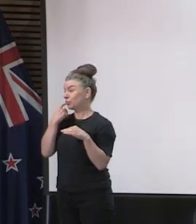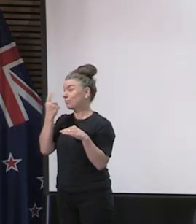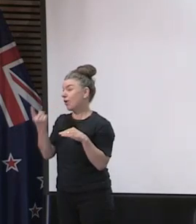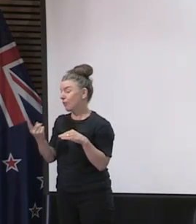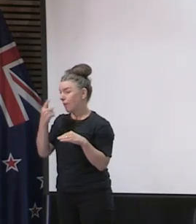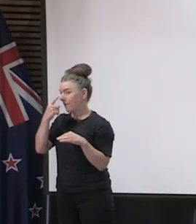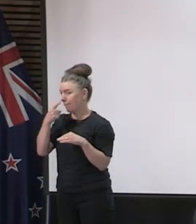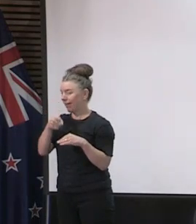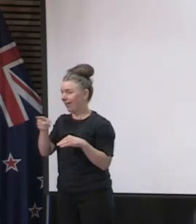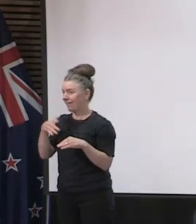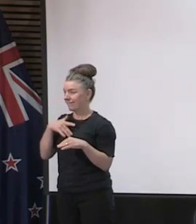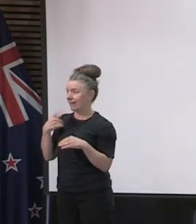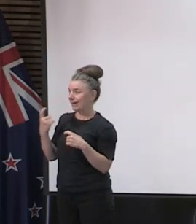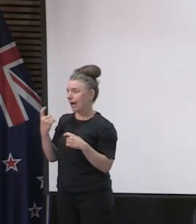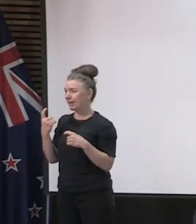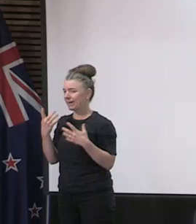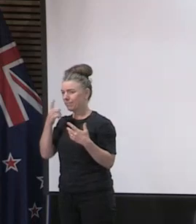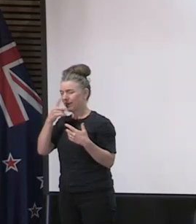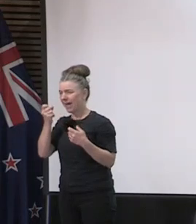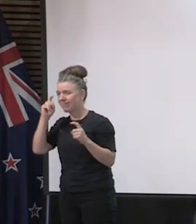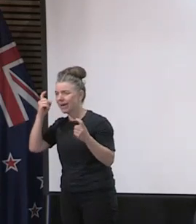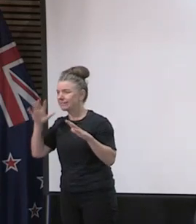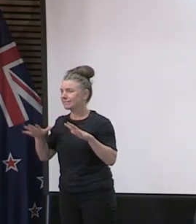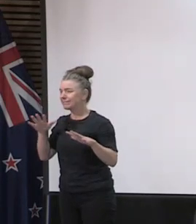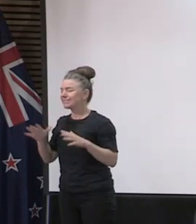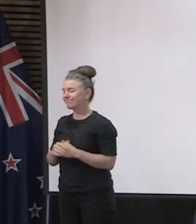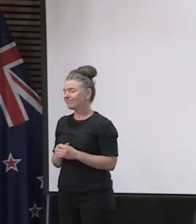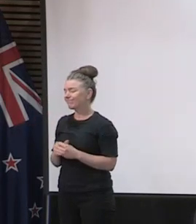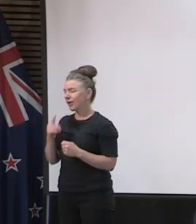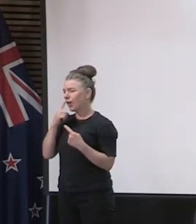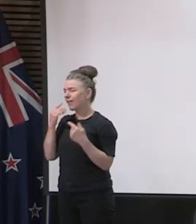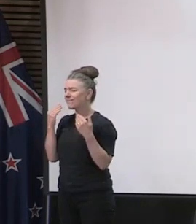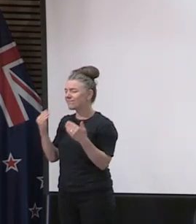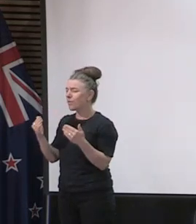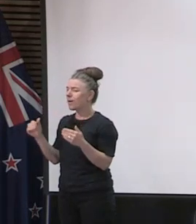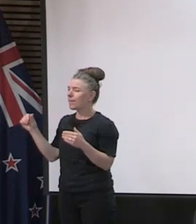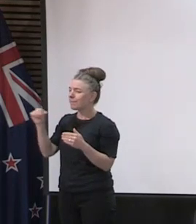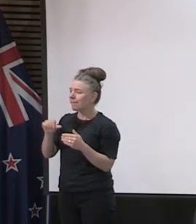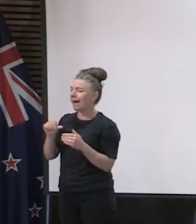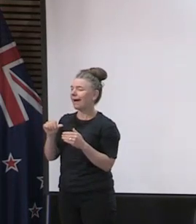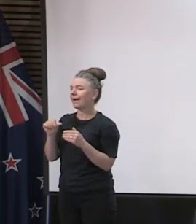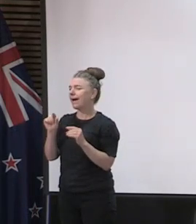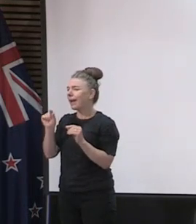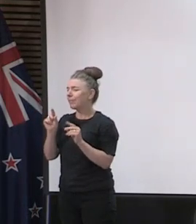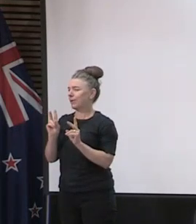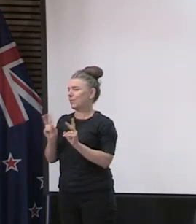we prepare for level 2 tomorrow, the sense of anticipation is both palpable and understandable. We're